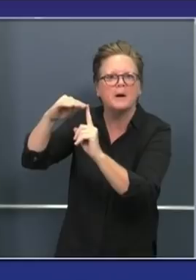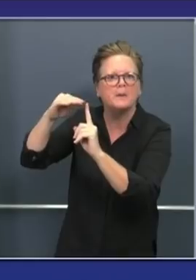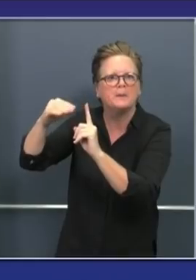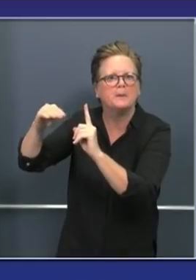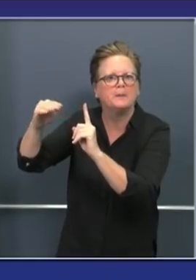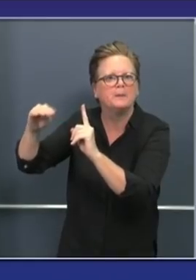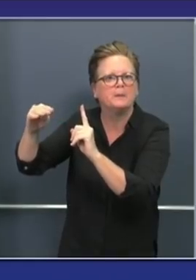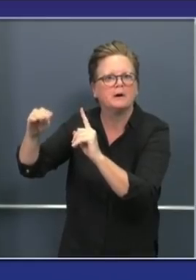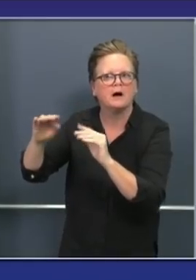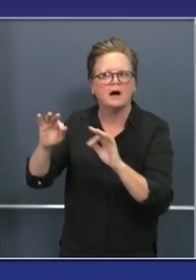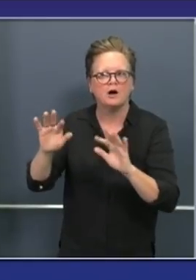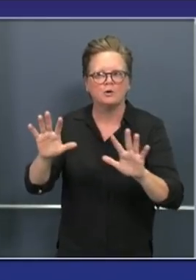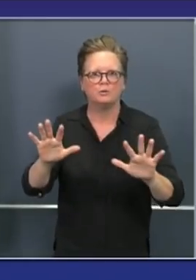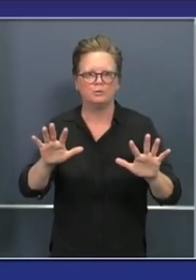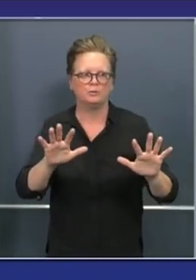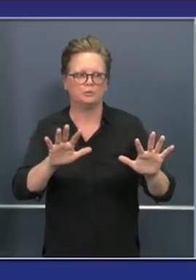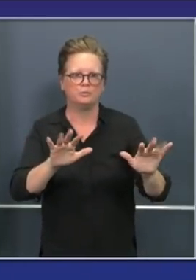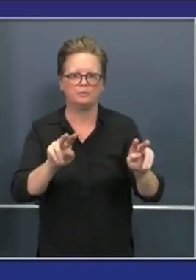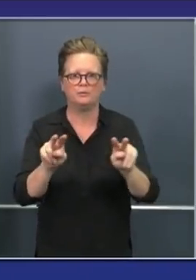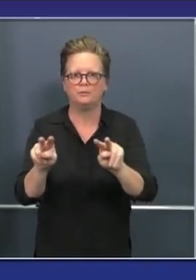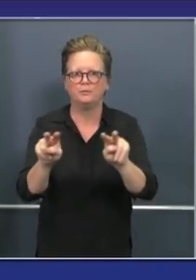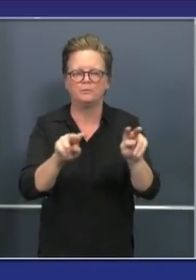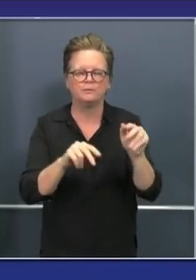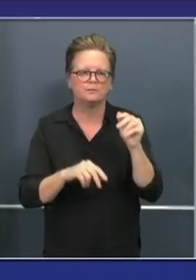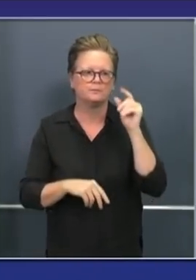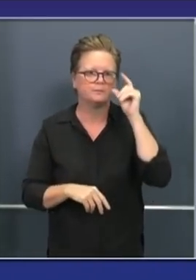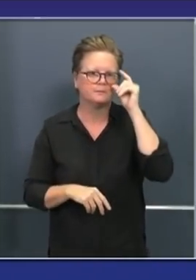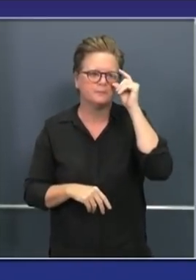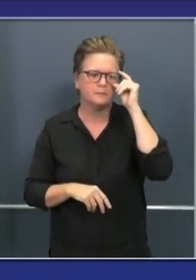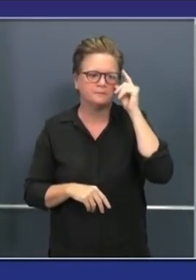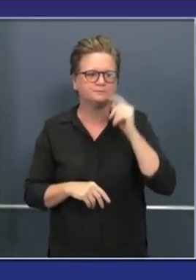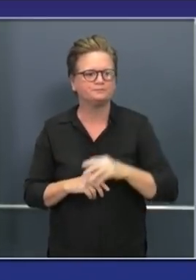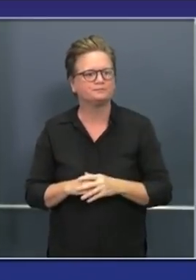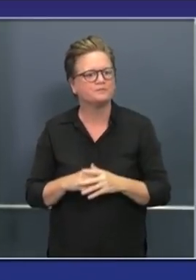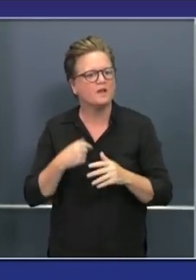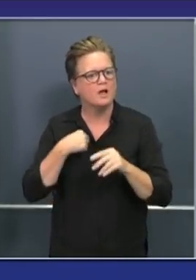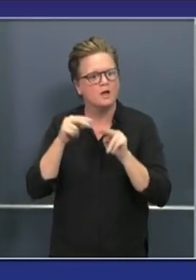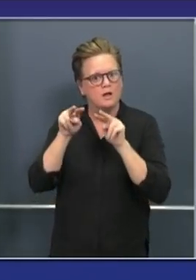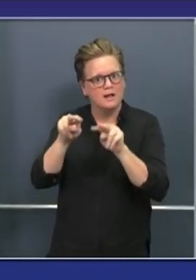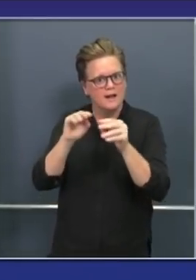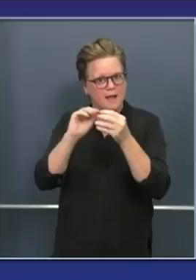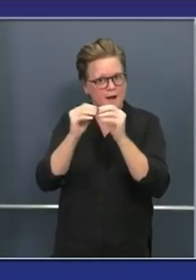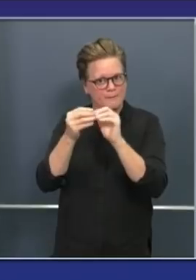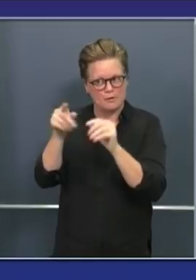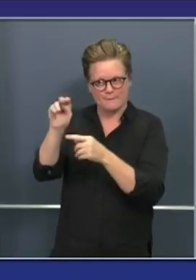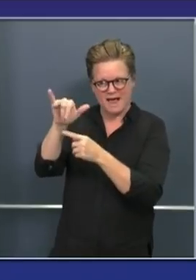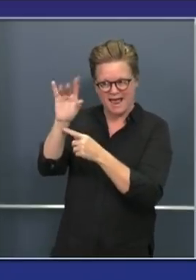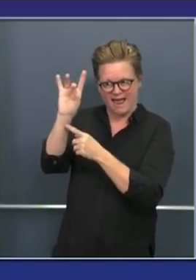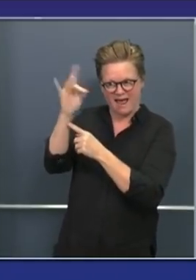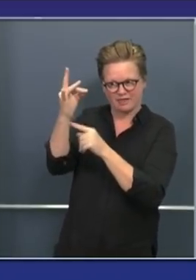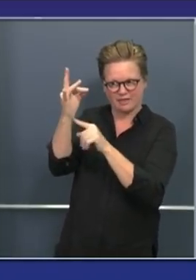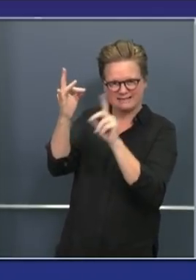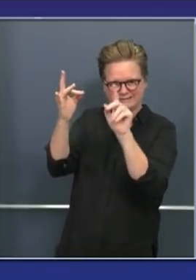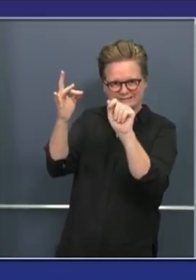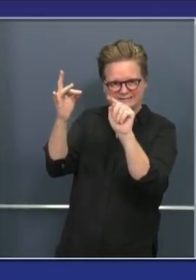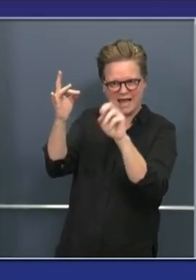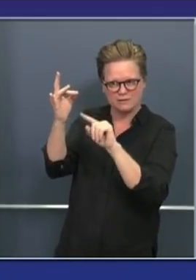THE ECONOMY, BUT THE GOOD NEWS IS THE ICU NUMBERS REMAIN STABLE. MEMORIAL DAY, A LOT OF FOLKS WERE OUT AND ABOUT ON MEMORIAL